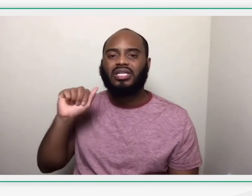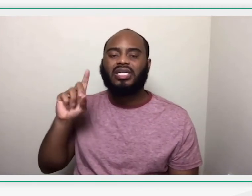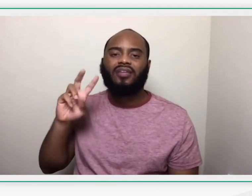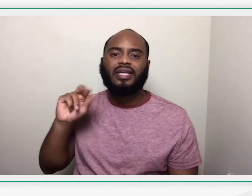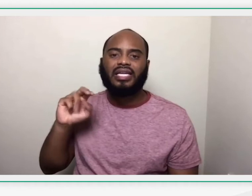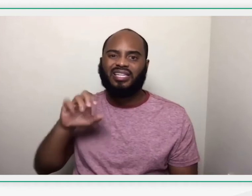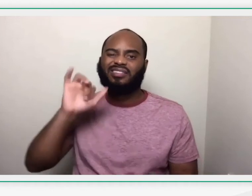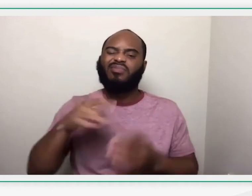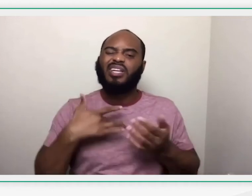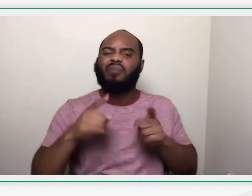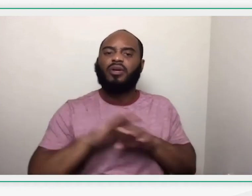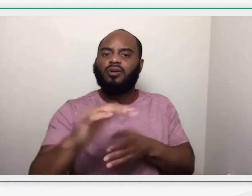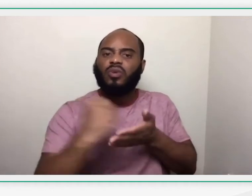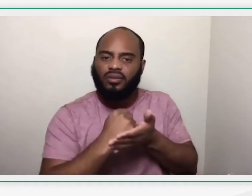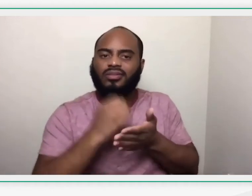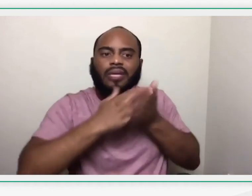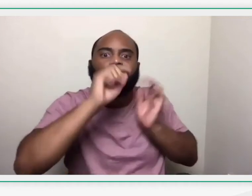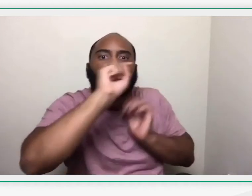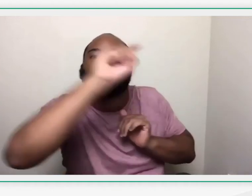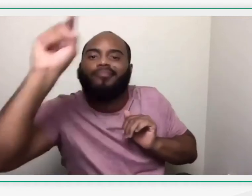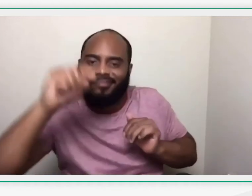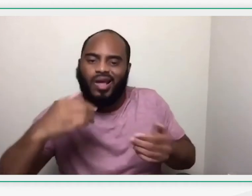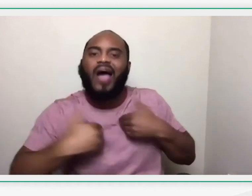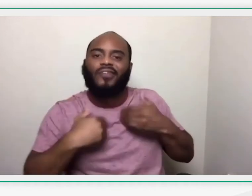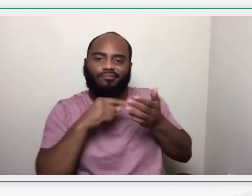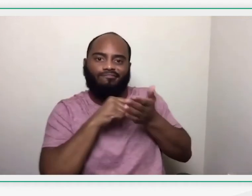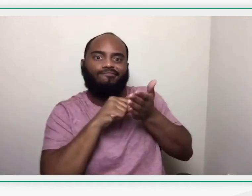Now, there are also credit card cash advances that can be used as an emergency loan.